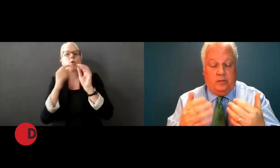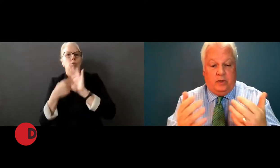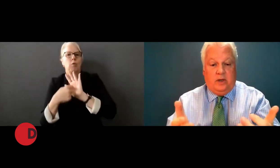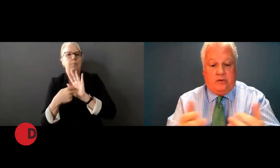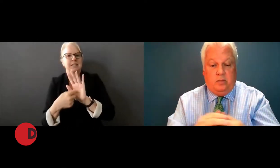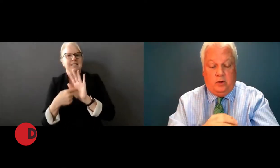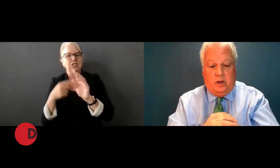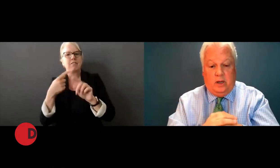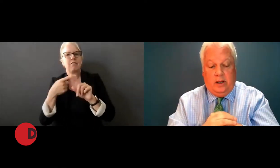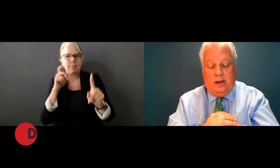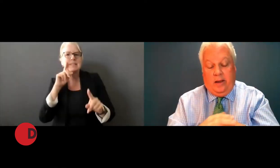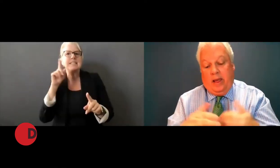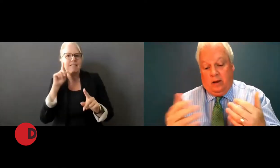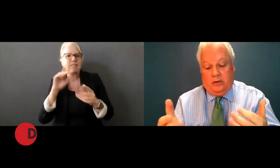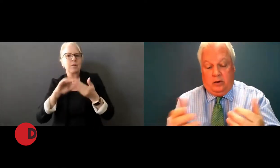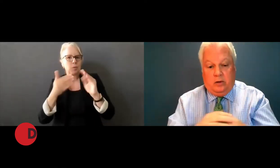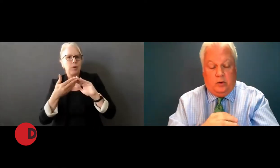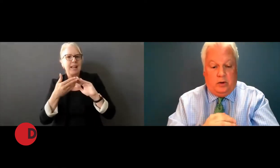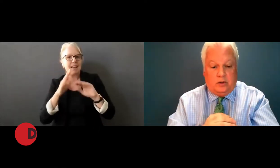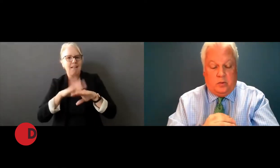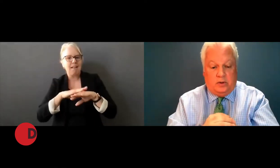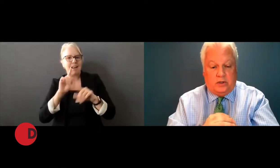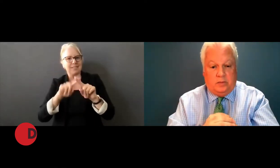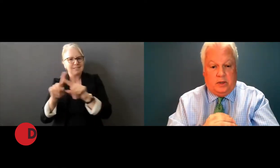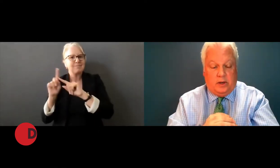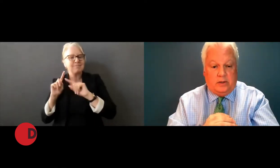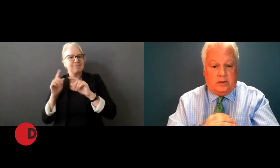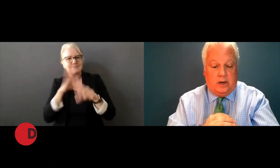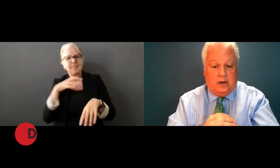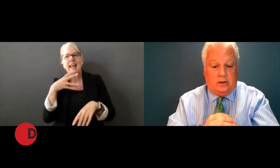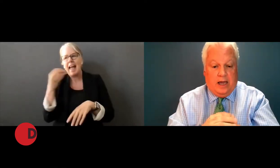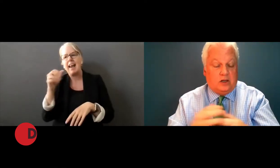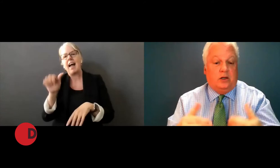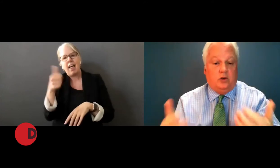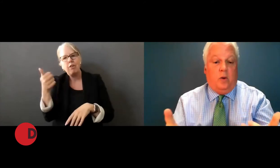community on various technical committees and other members of